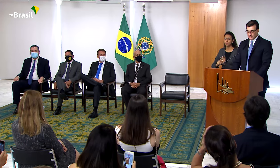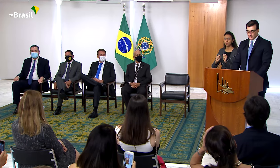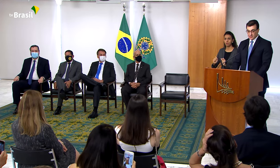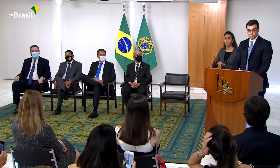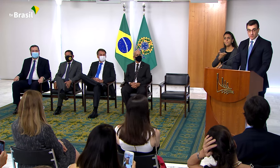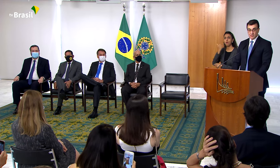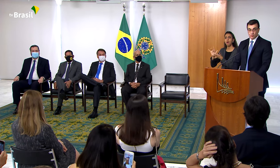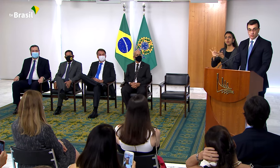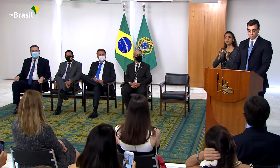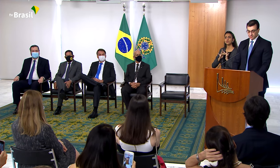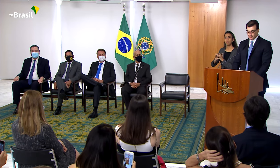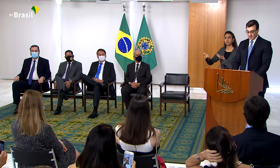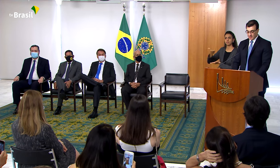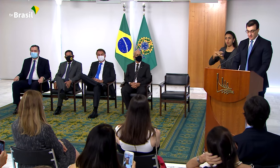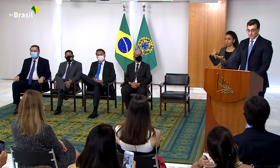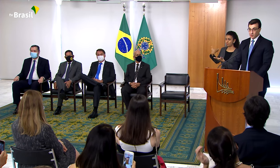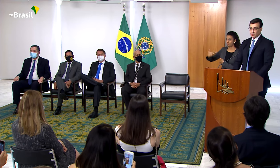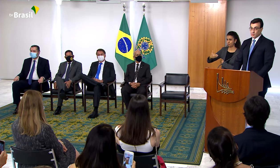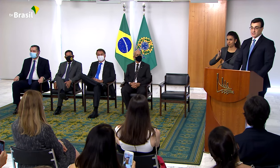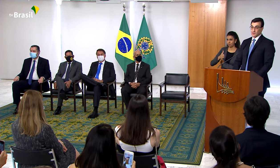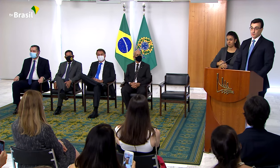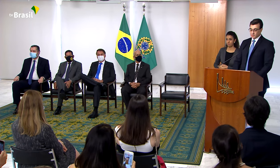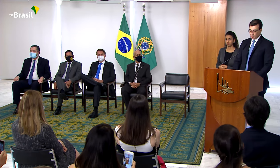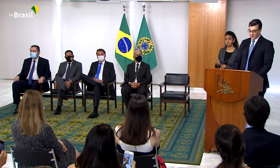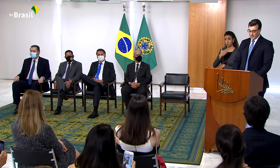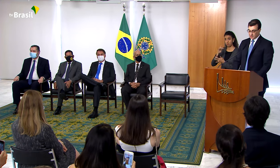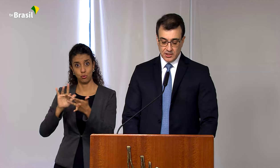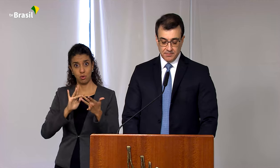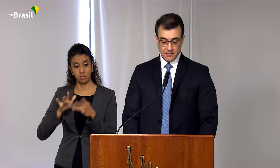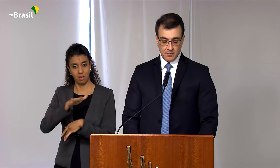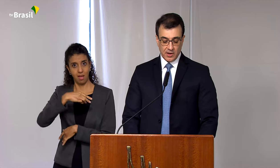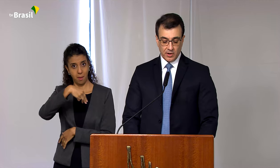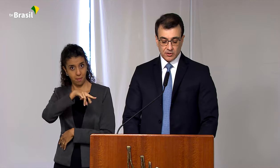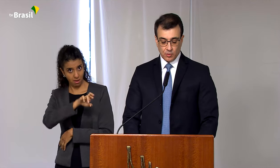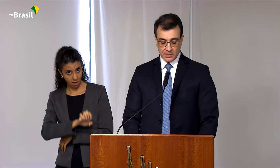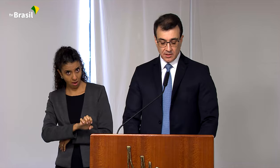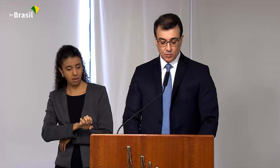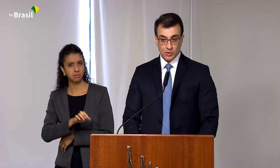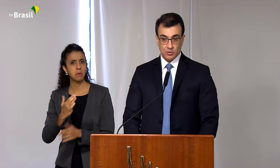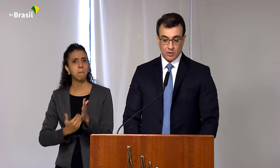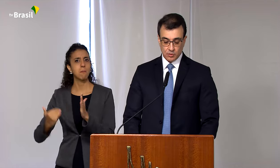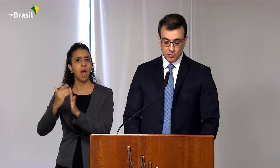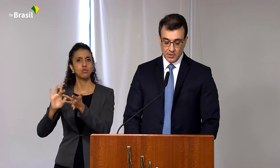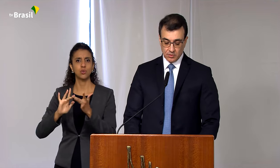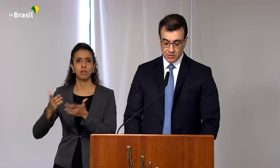articulation of the ongoing actions. Greater articulation within the scope of the Ministry of Foreign Affairs; greater articulation with other public bodies,